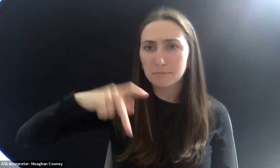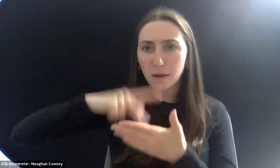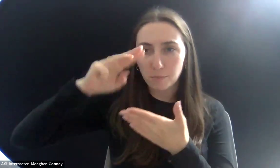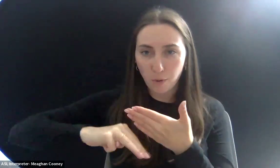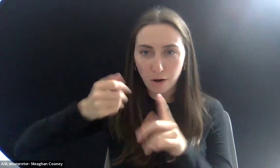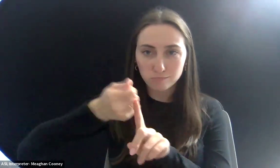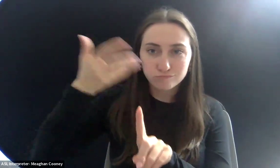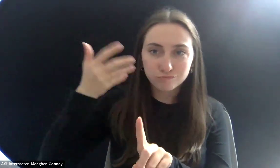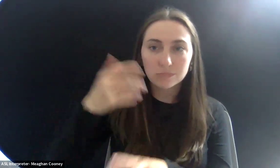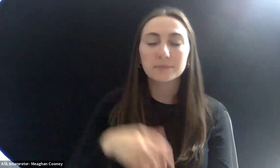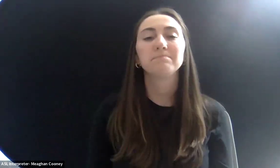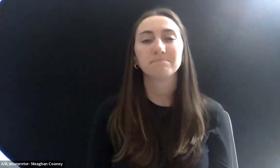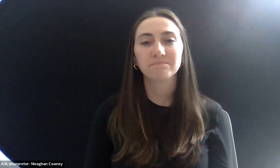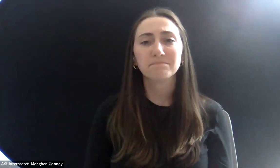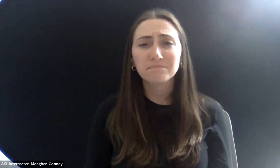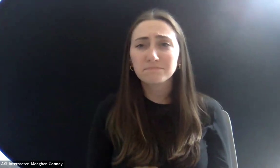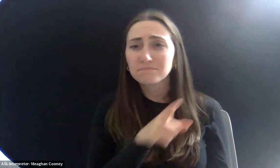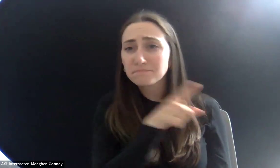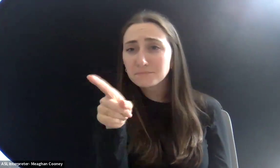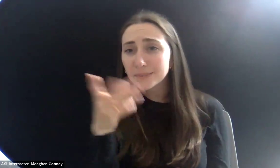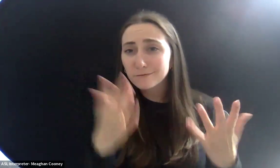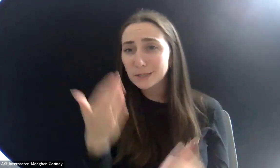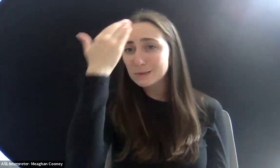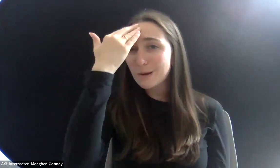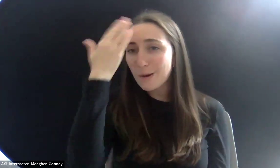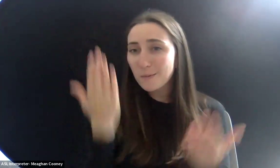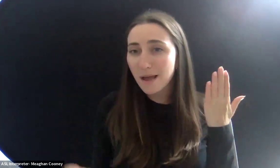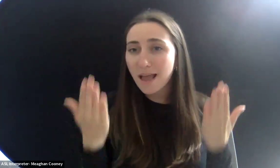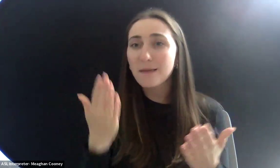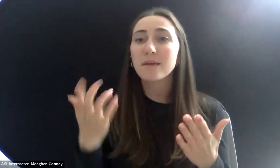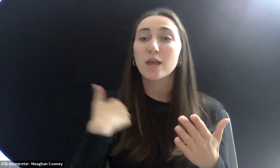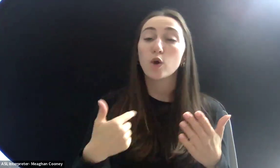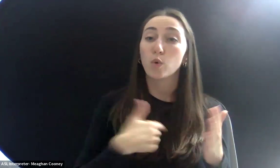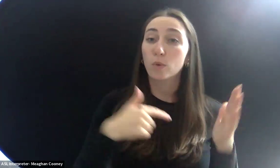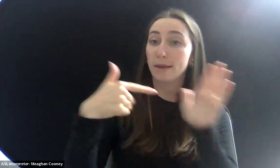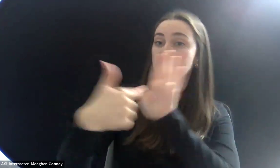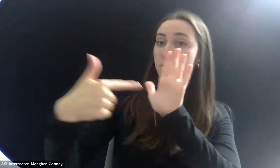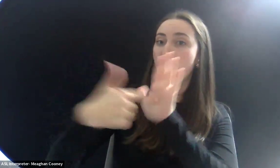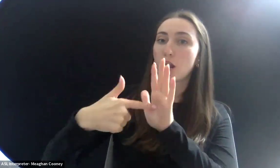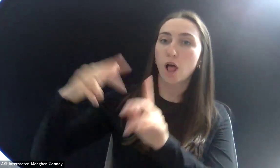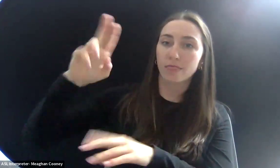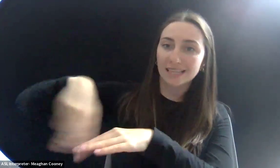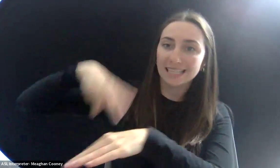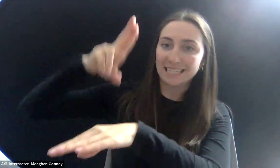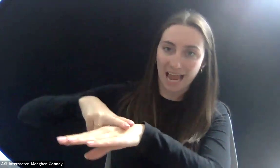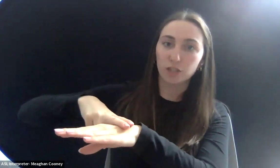As many of you I'm sure know, it's modelled on the National Environmental Policy Act Program, or NEPA.